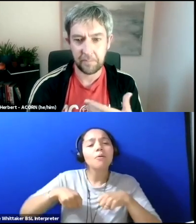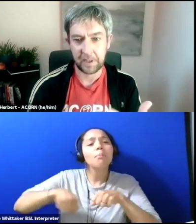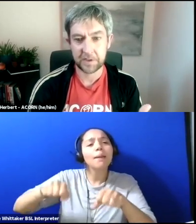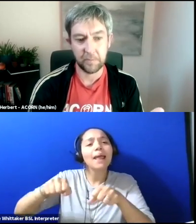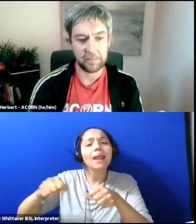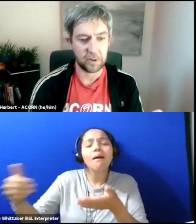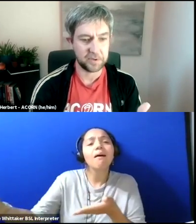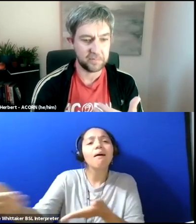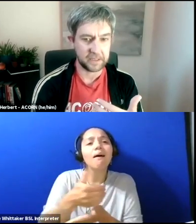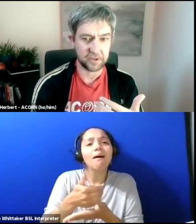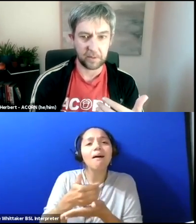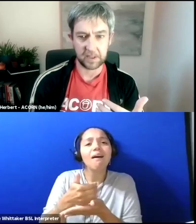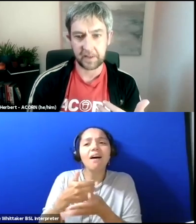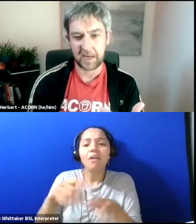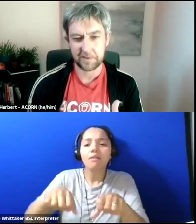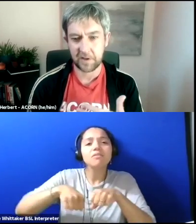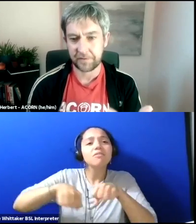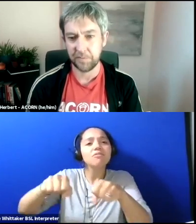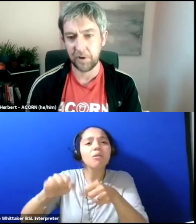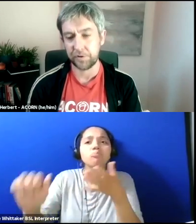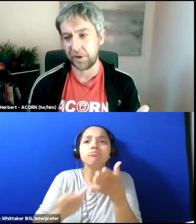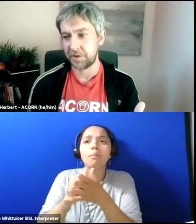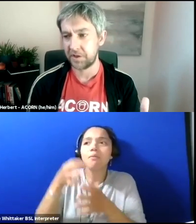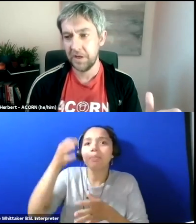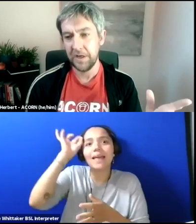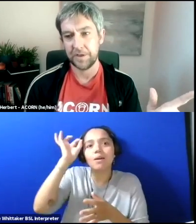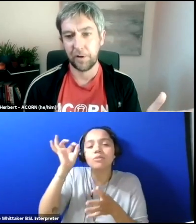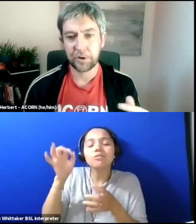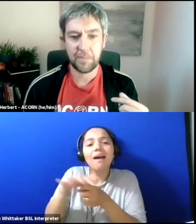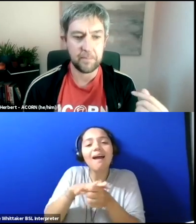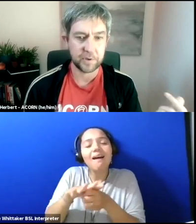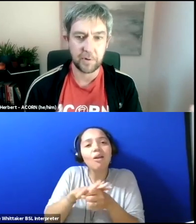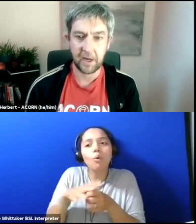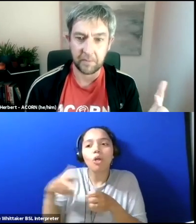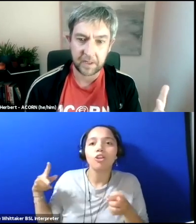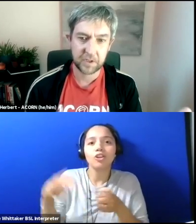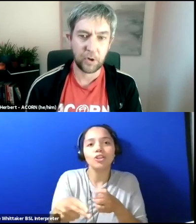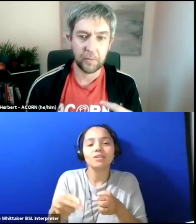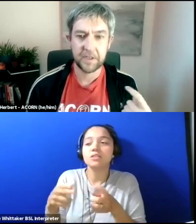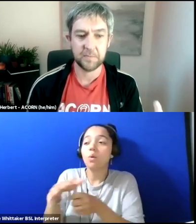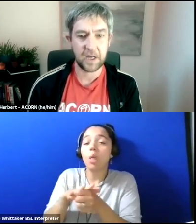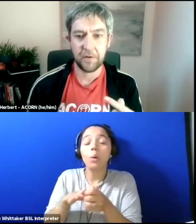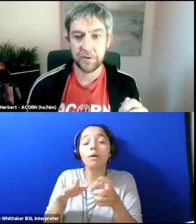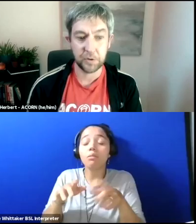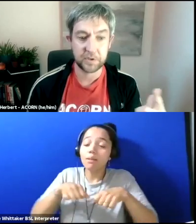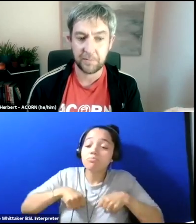and bins not being picked up properly by the council office, and local cuts. So local members went and picked up all the bins themselves and dumped